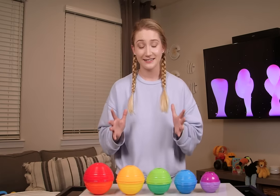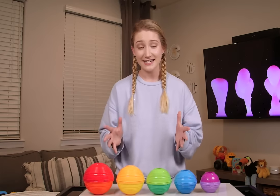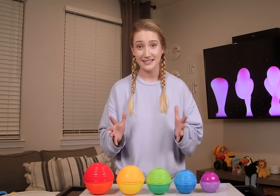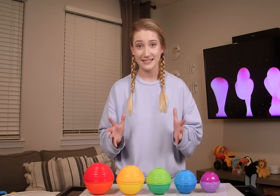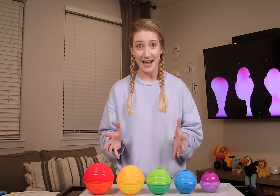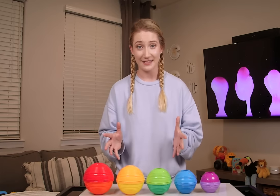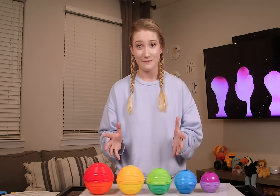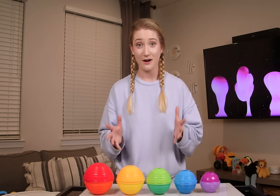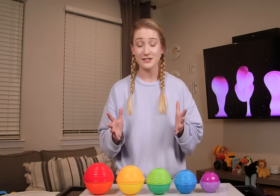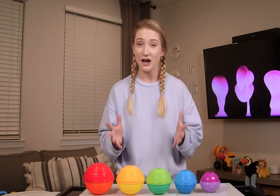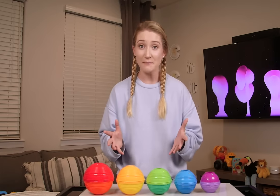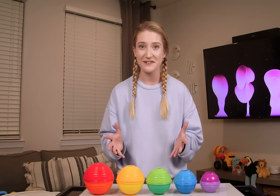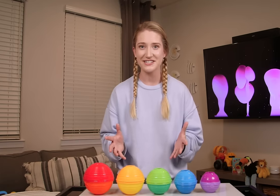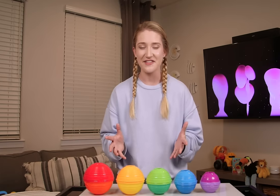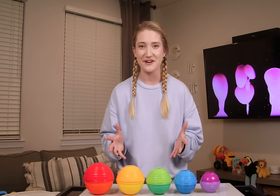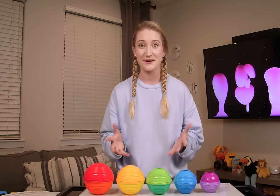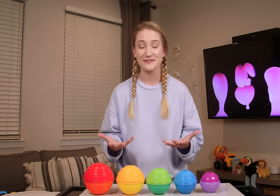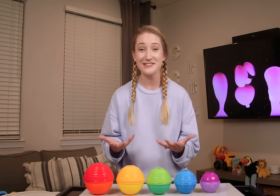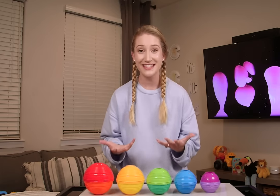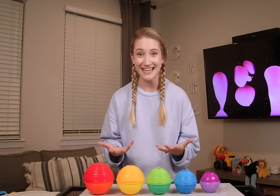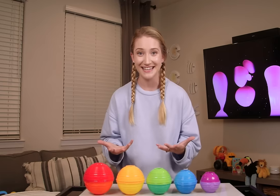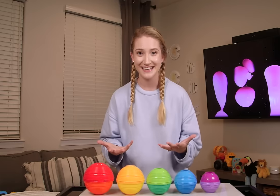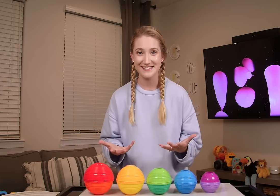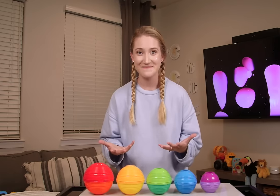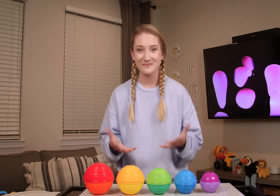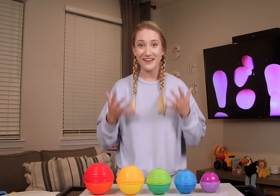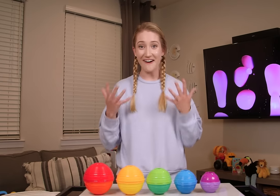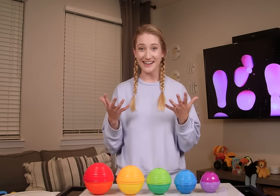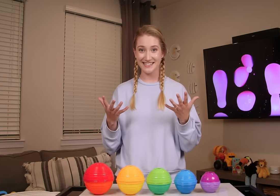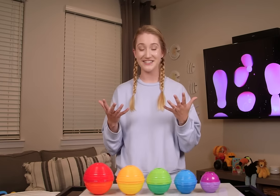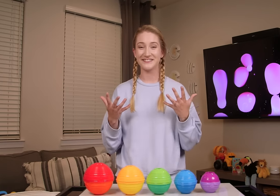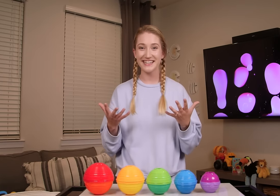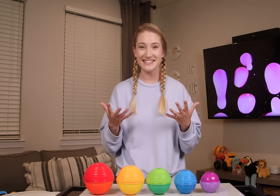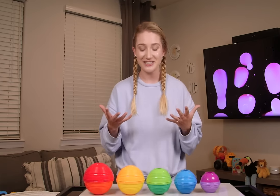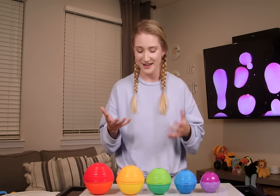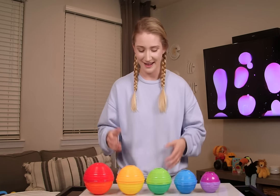Let's stack them on top of each other. What do you think? Awesome! Let's do it!